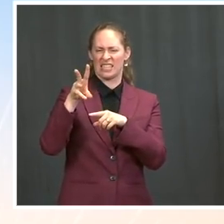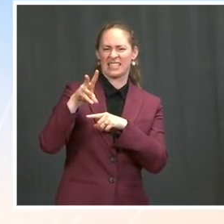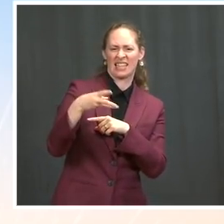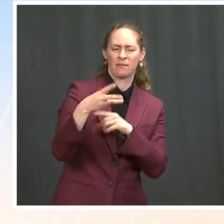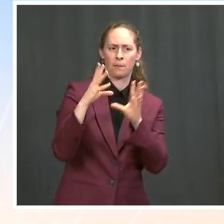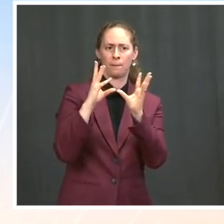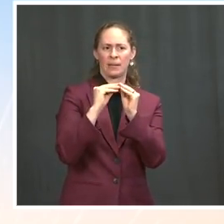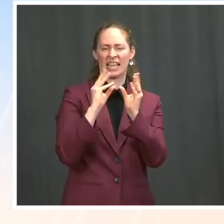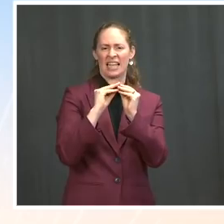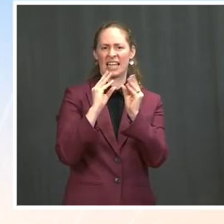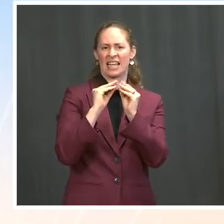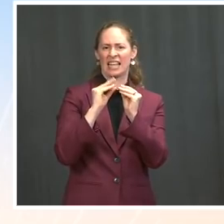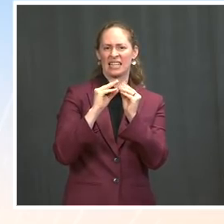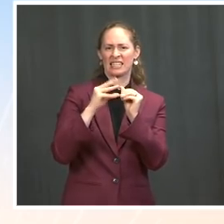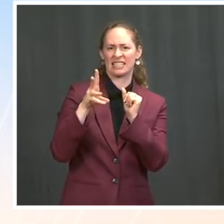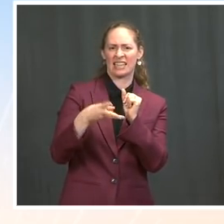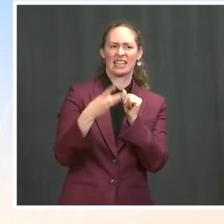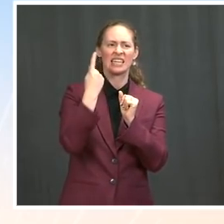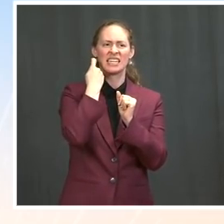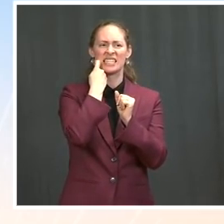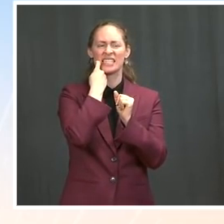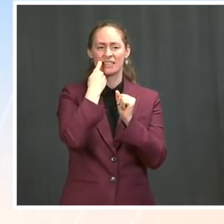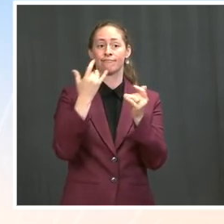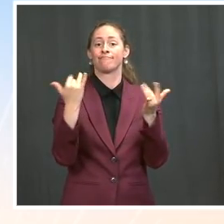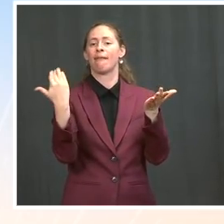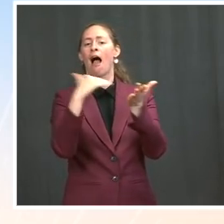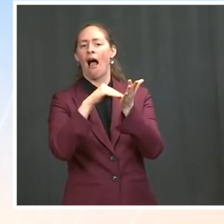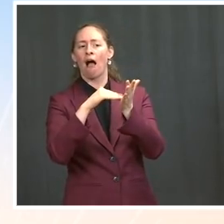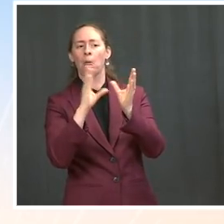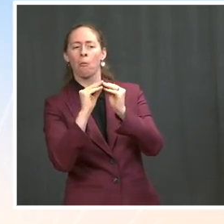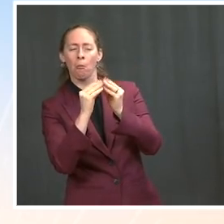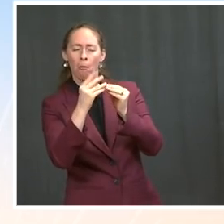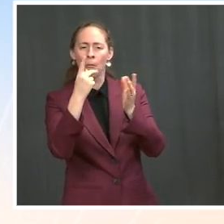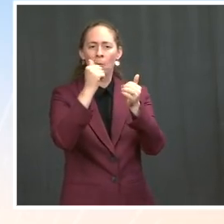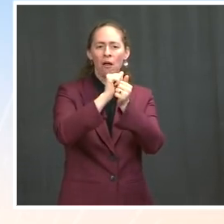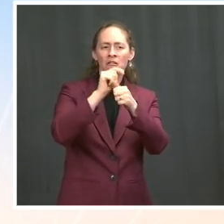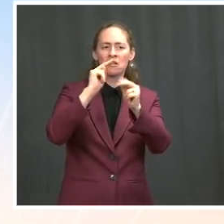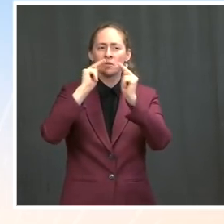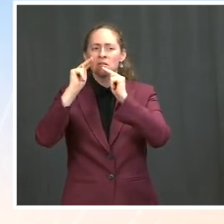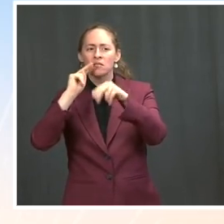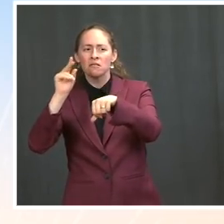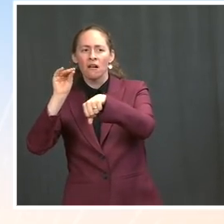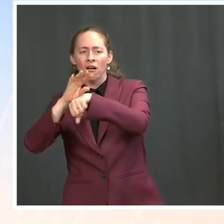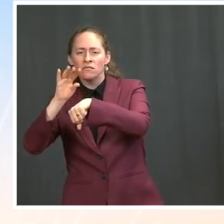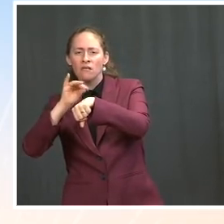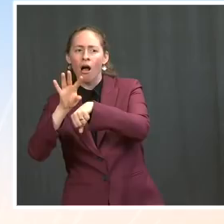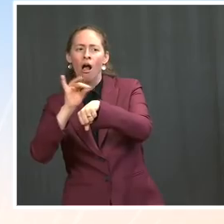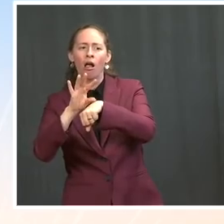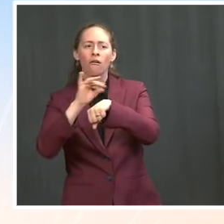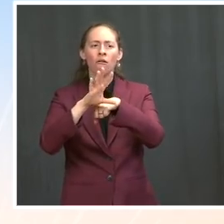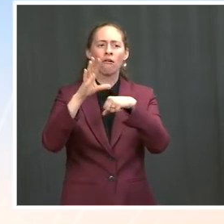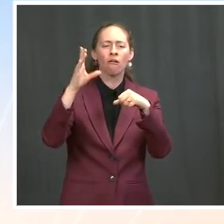the negotiators -- to consult with their capitals and leaders in their capitals. That's happening now.